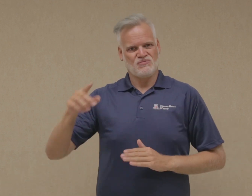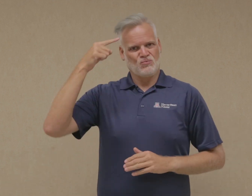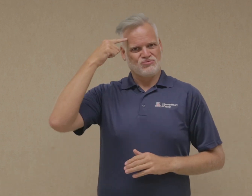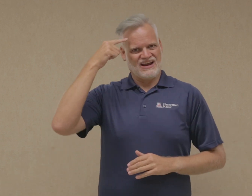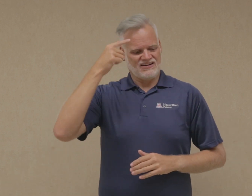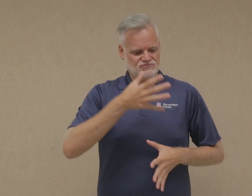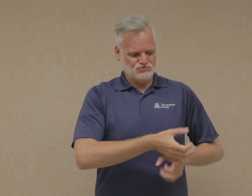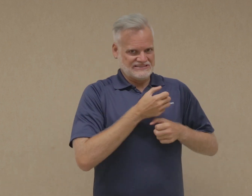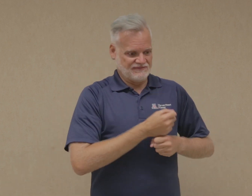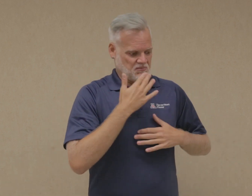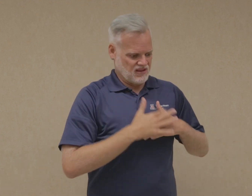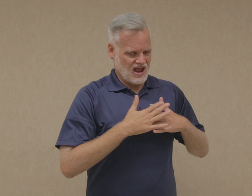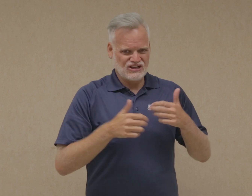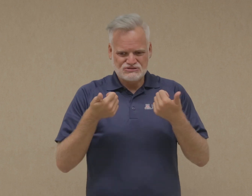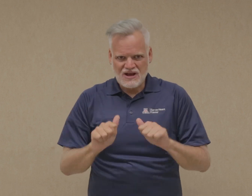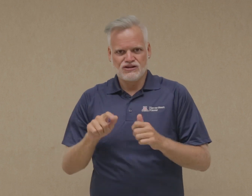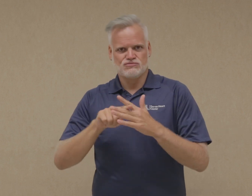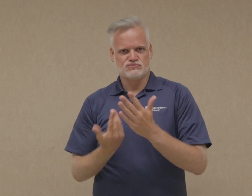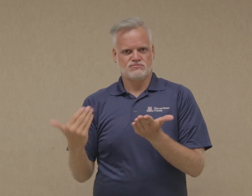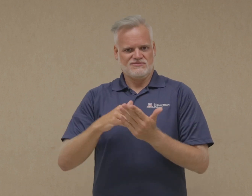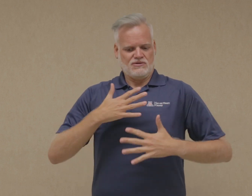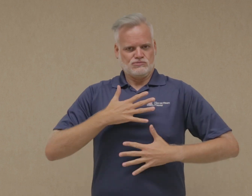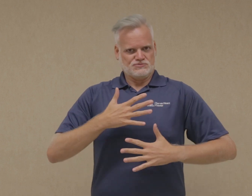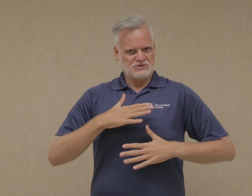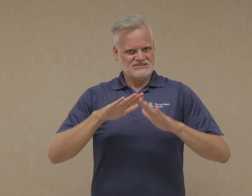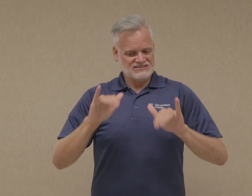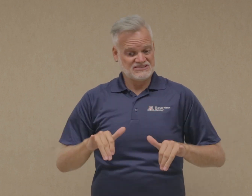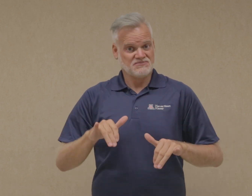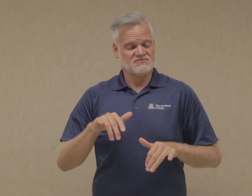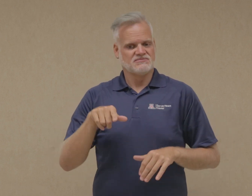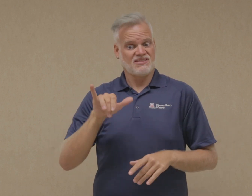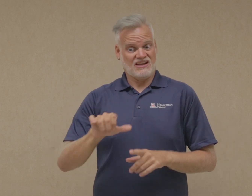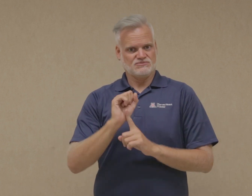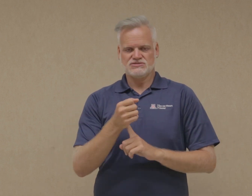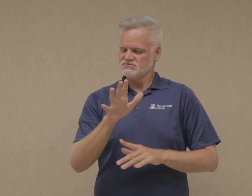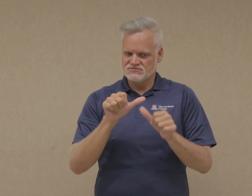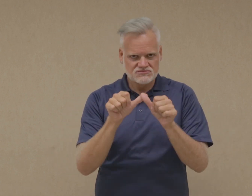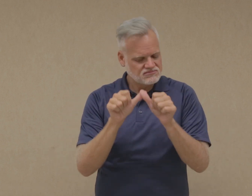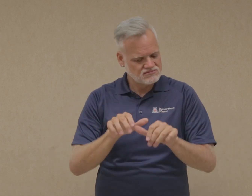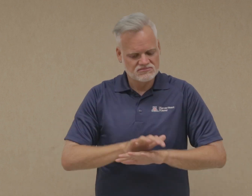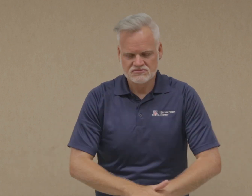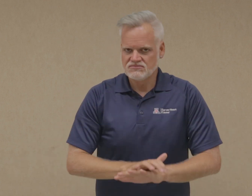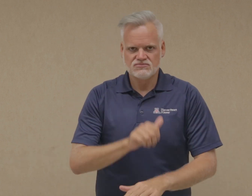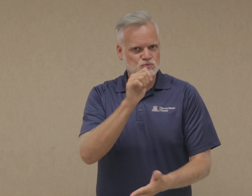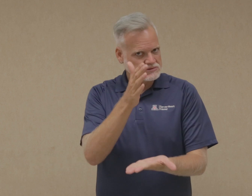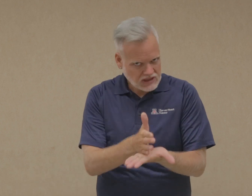may be moving or violently gasping for air. Instead, this is a result of the brain receiving some blood and trying to restart the respiratory system.